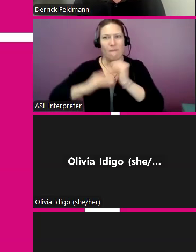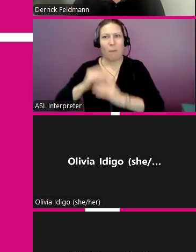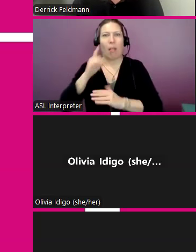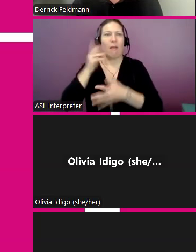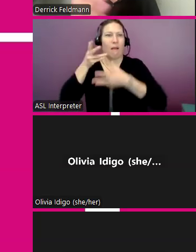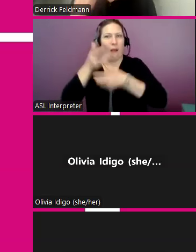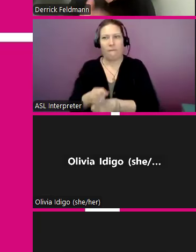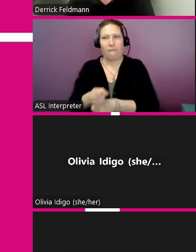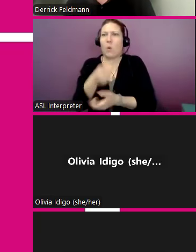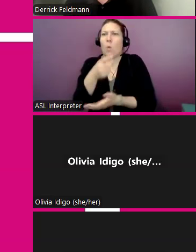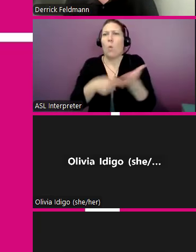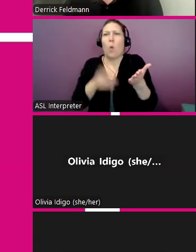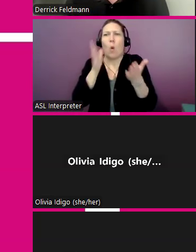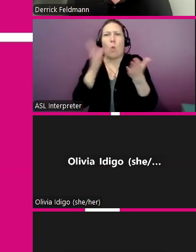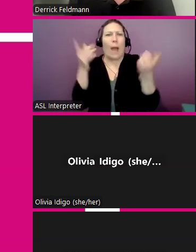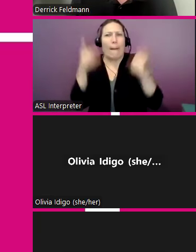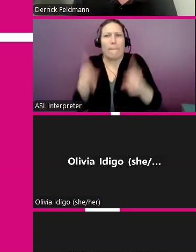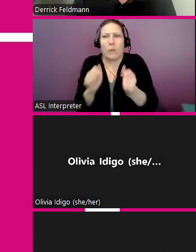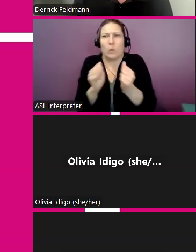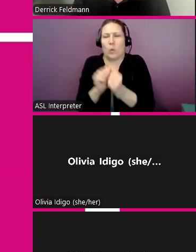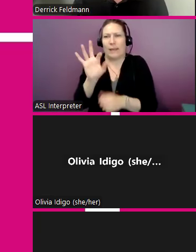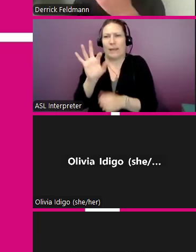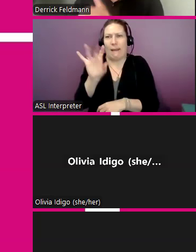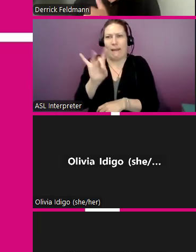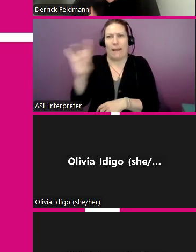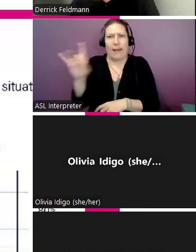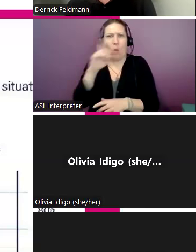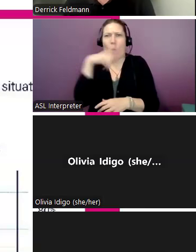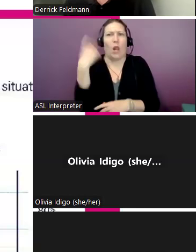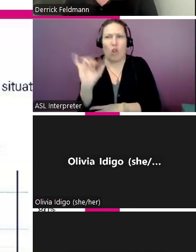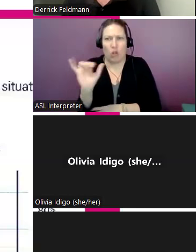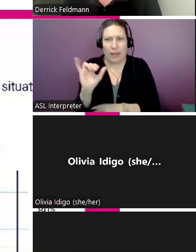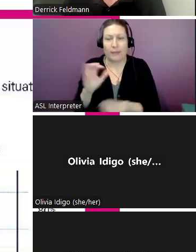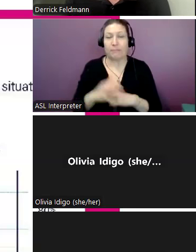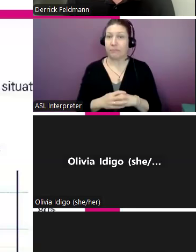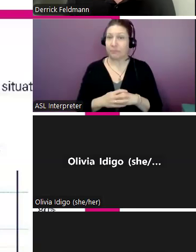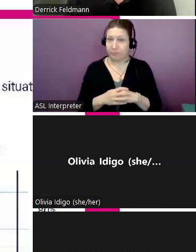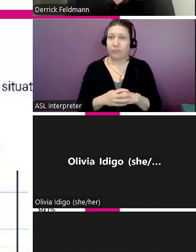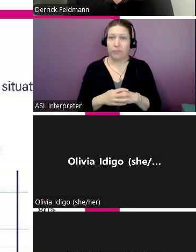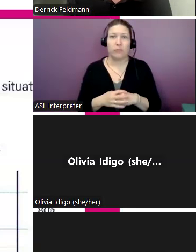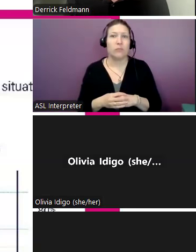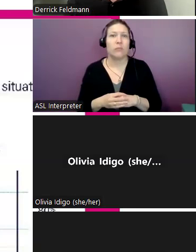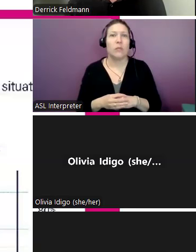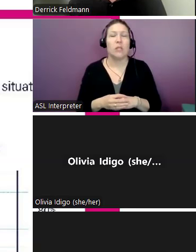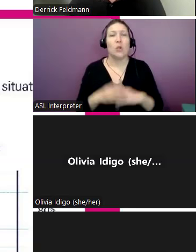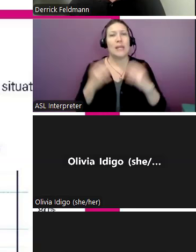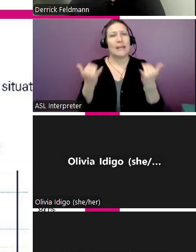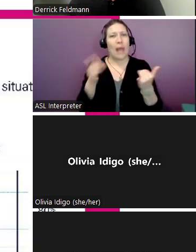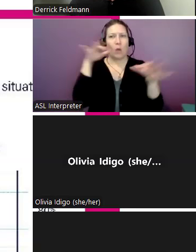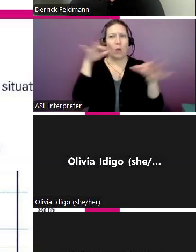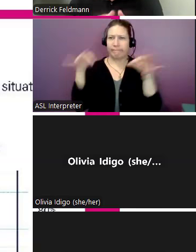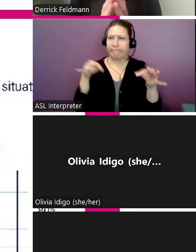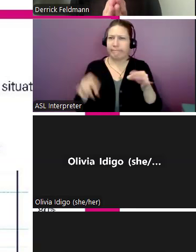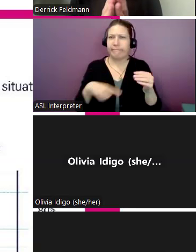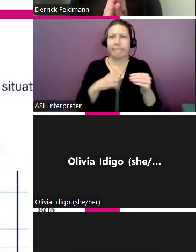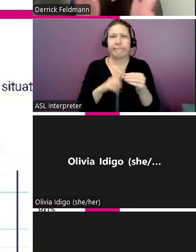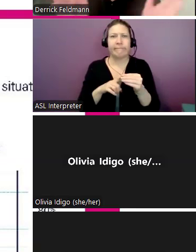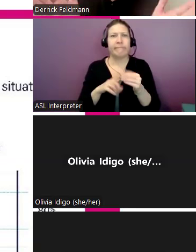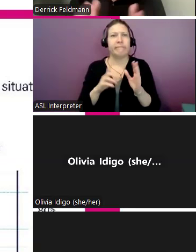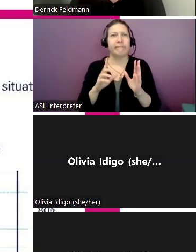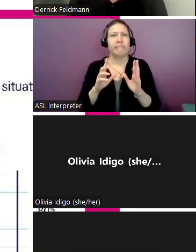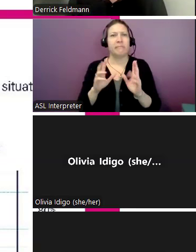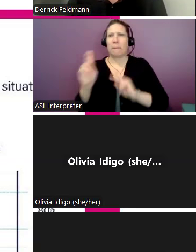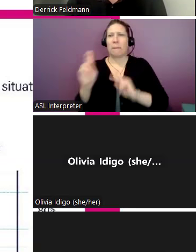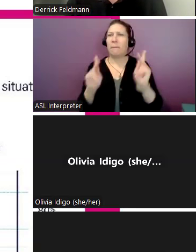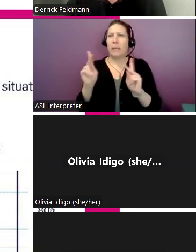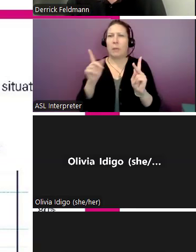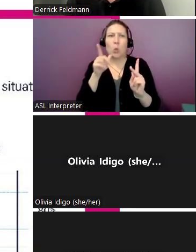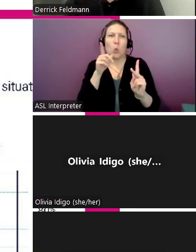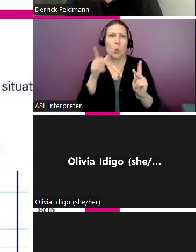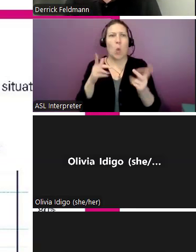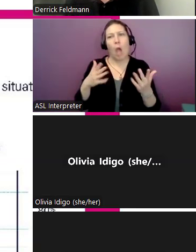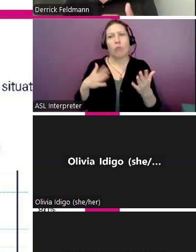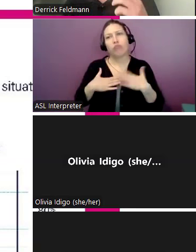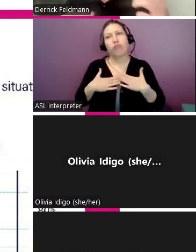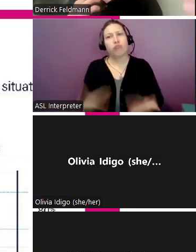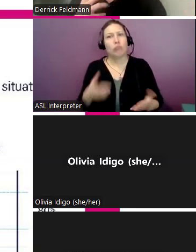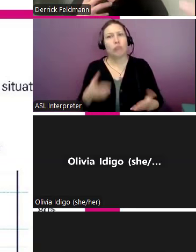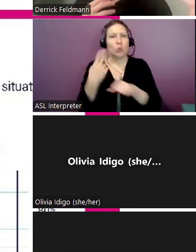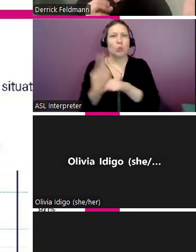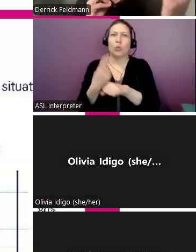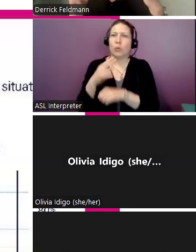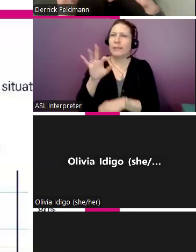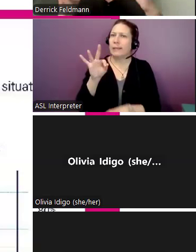And so that brings us now to this a little bit further and future intentions. And on the next slide, we're going to talk a little bit about people just who are open to using 988.